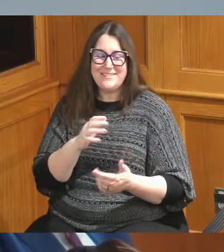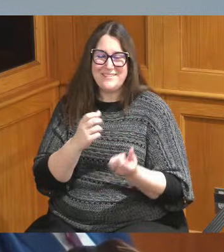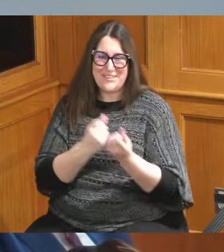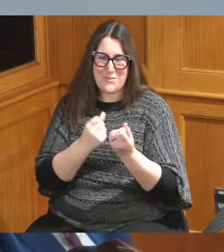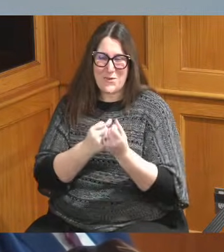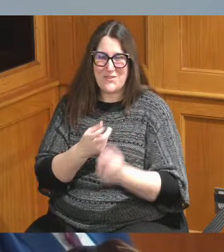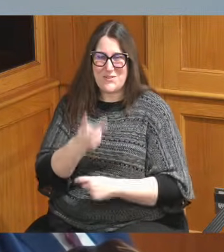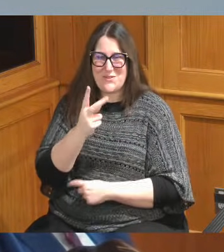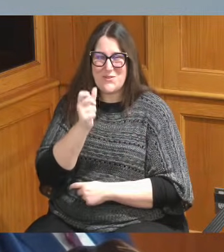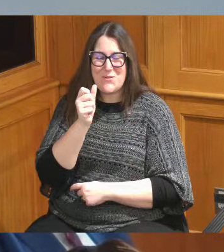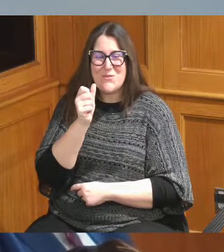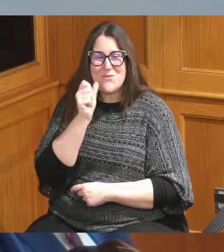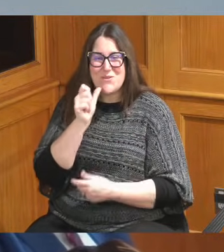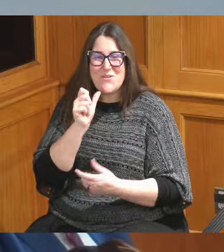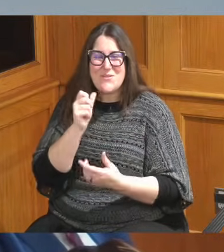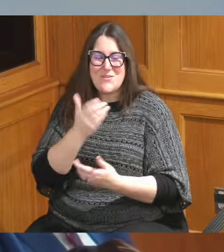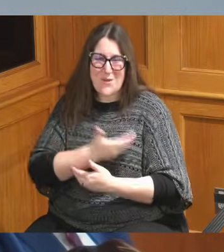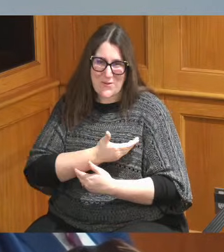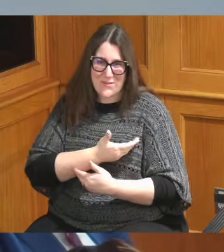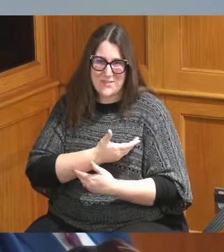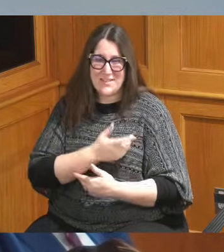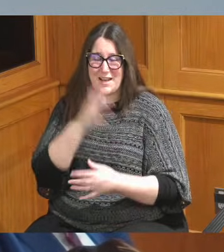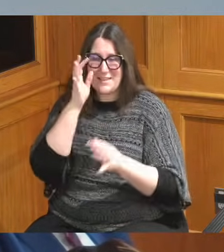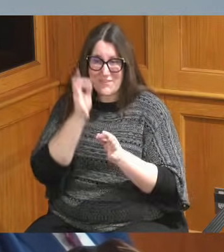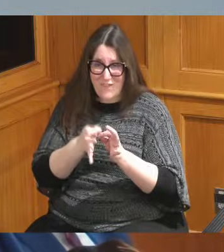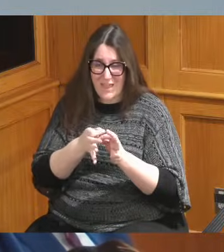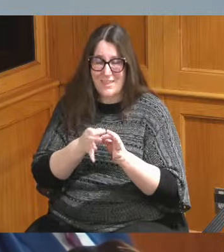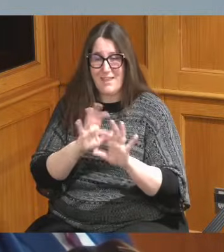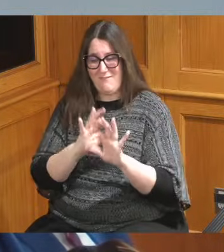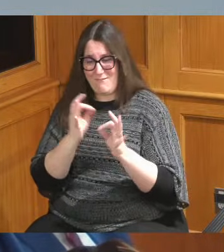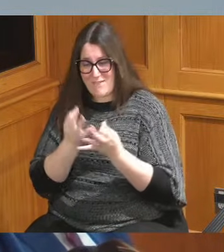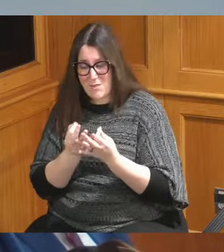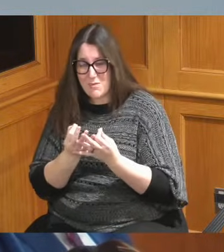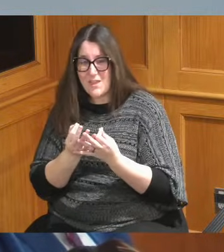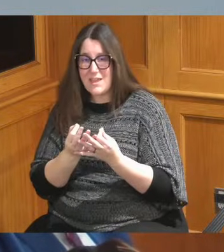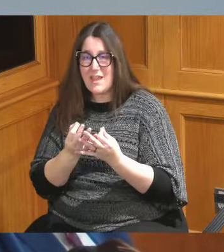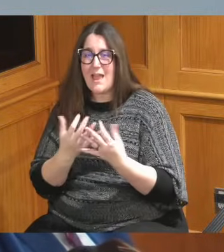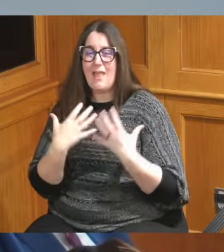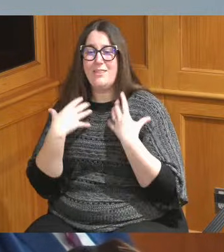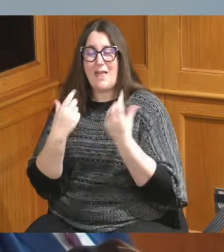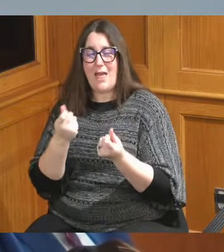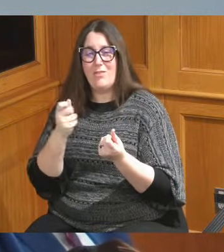deep personal commitment to his faith, his family, and the well-being of Hamilton County families.